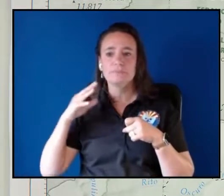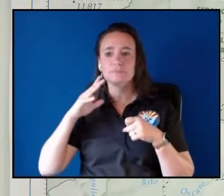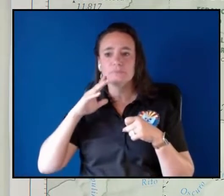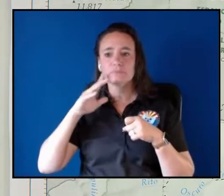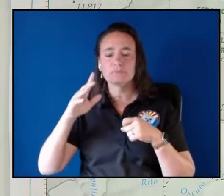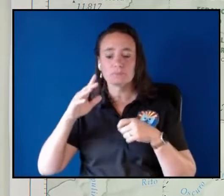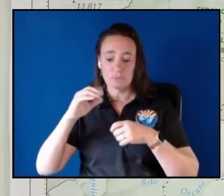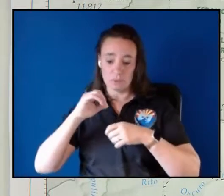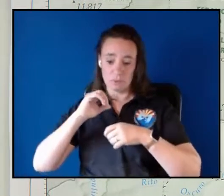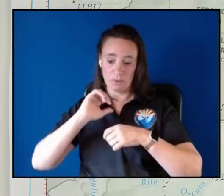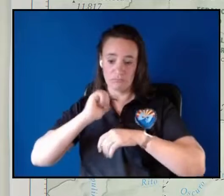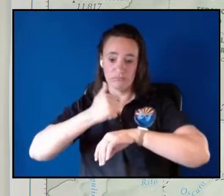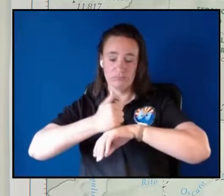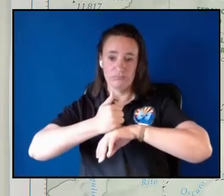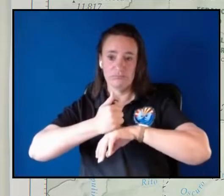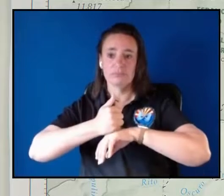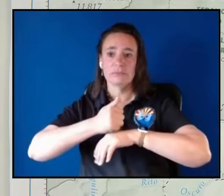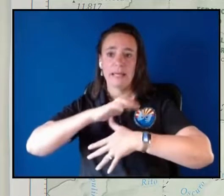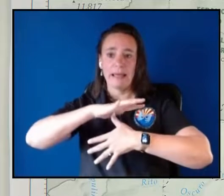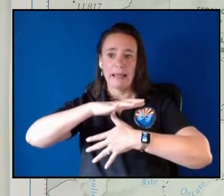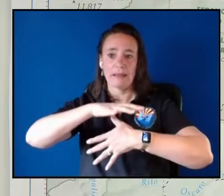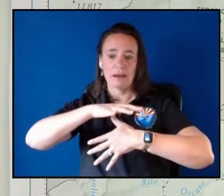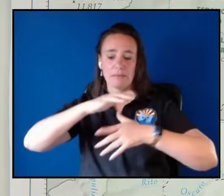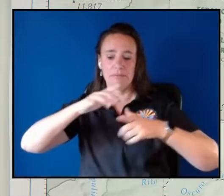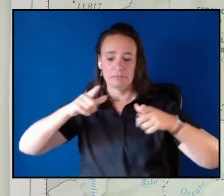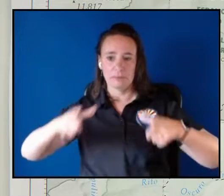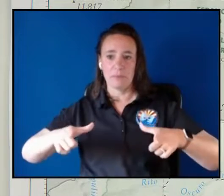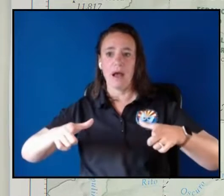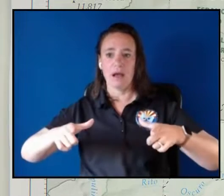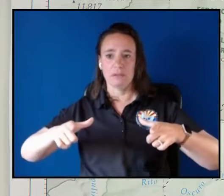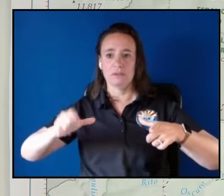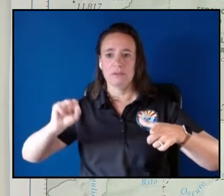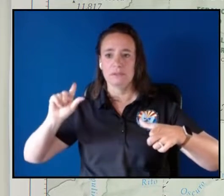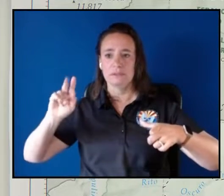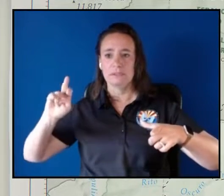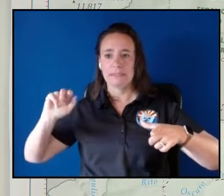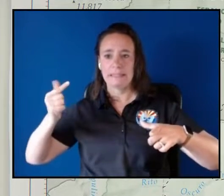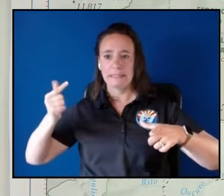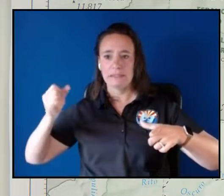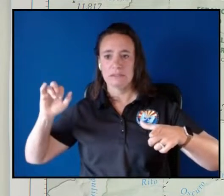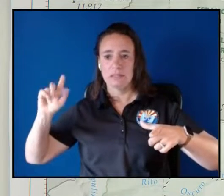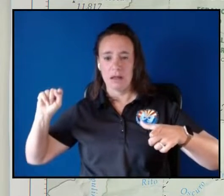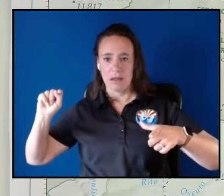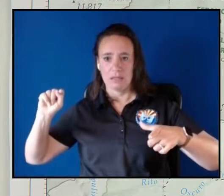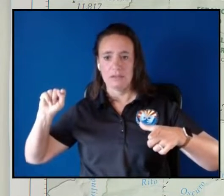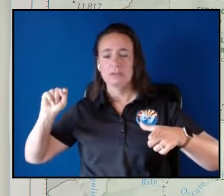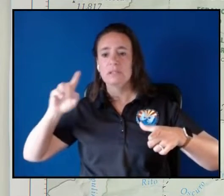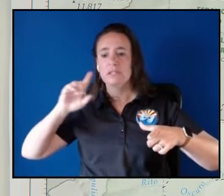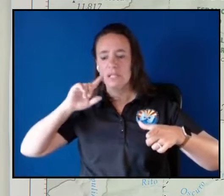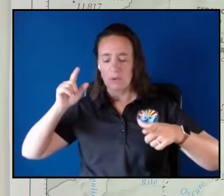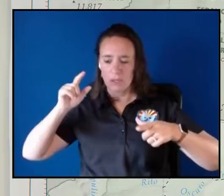bottom of that. They're going to be flying in some extra supplies in that area as well. Some hoses and some pumps